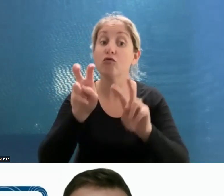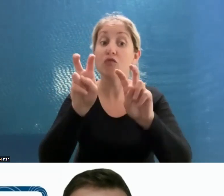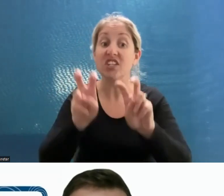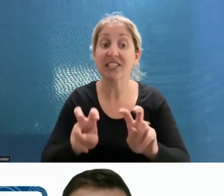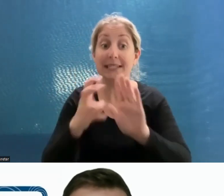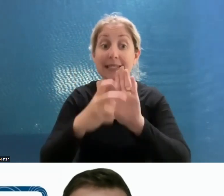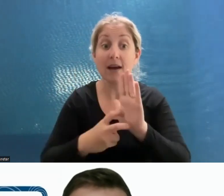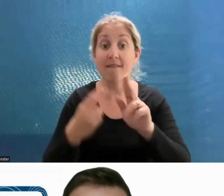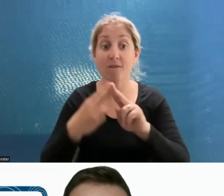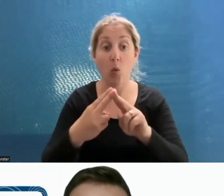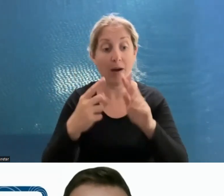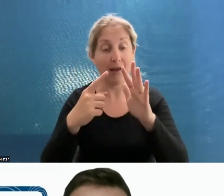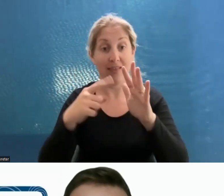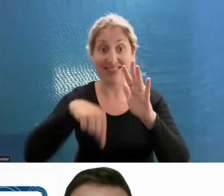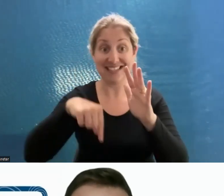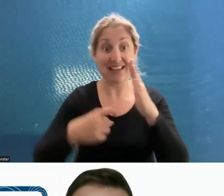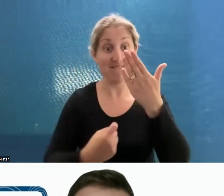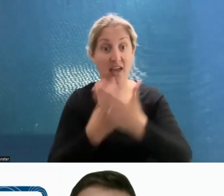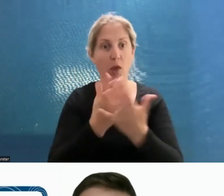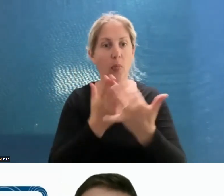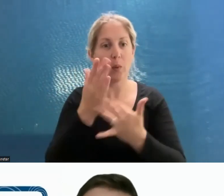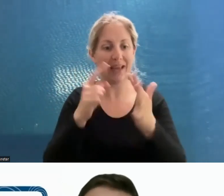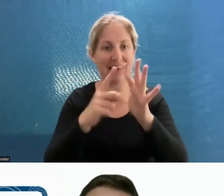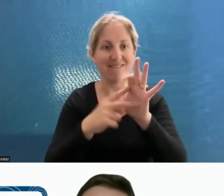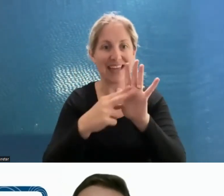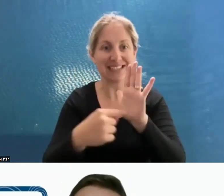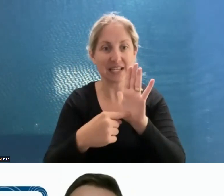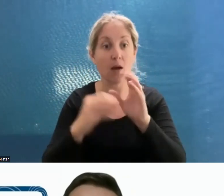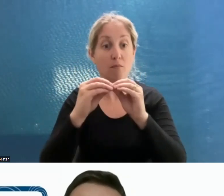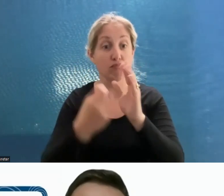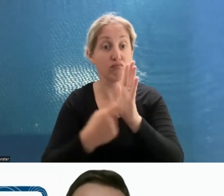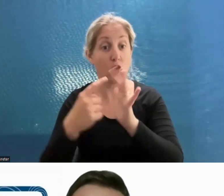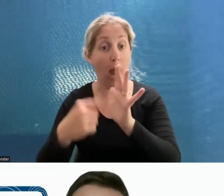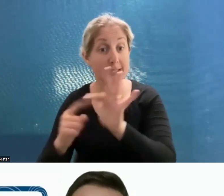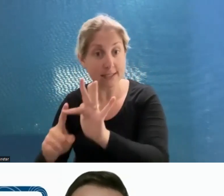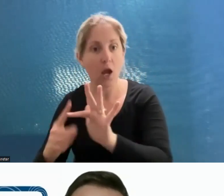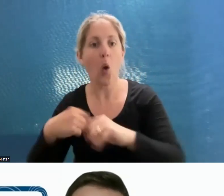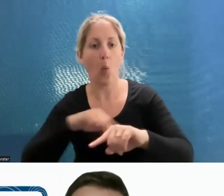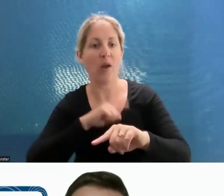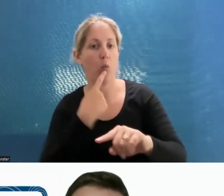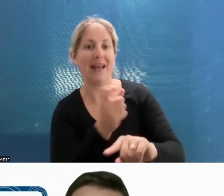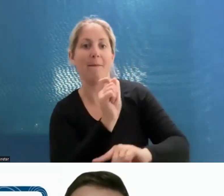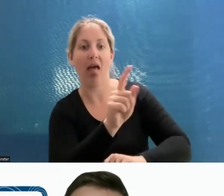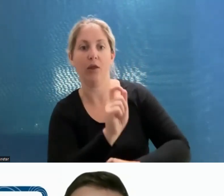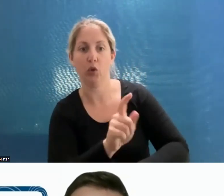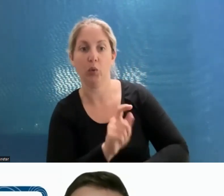we'll email you, and if you have asked your question on Facebook we'll make contact to